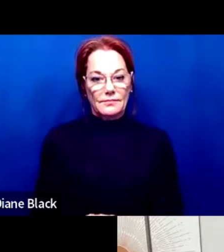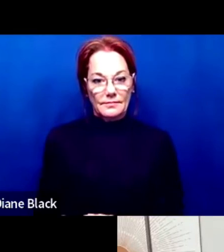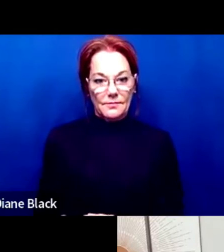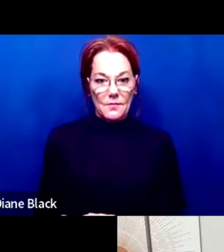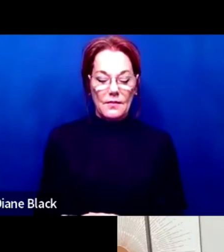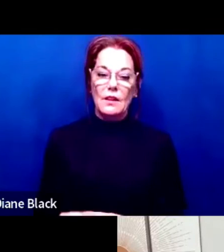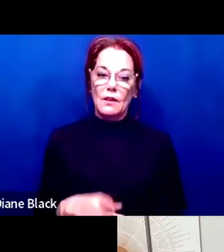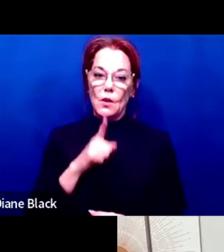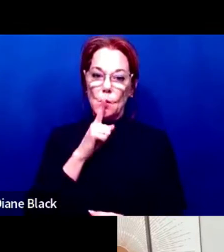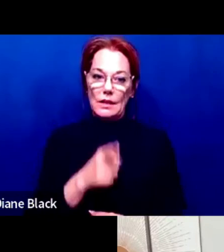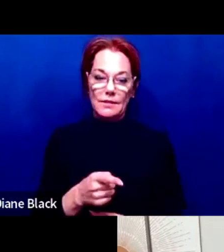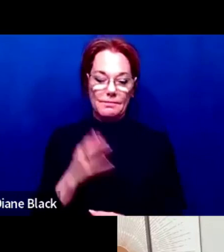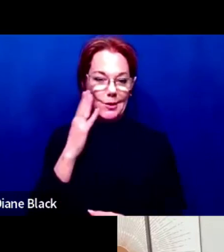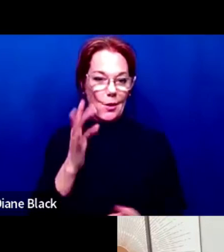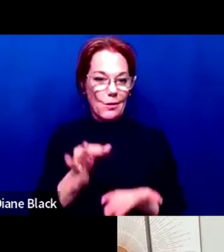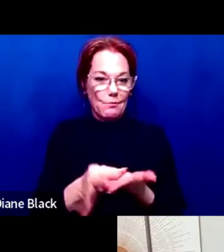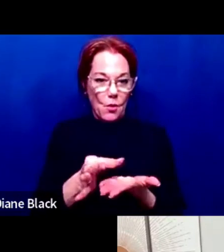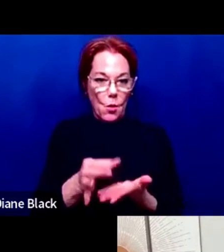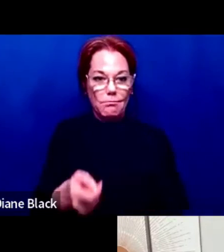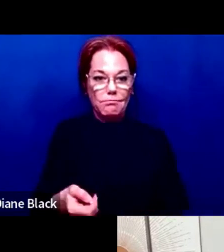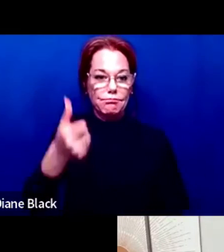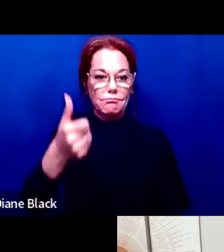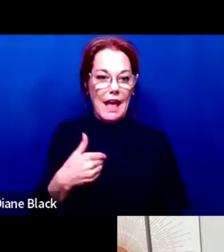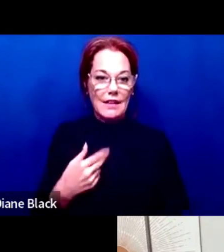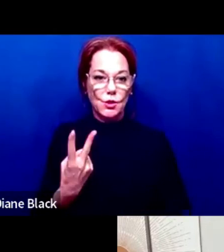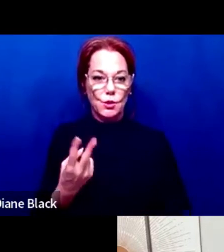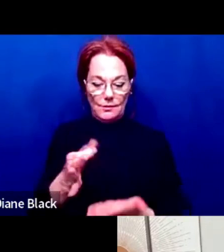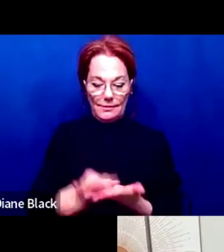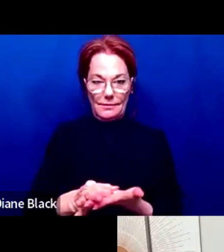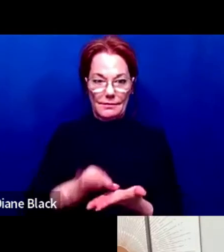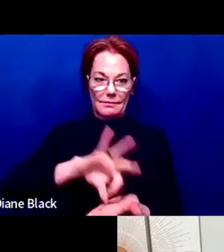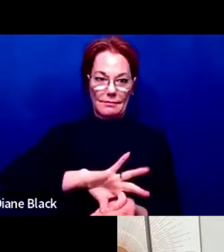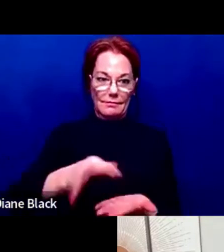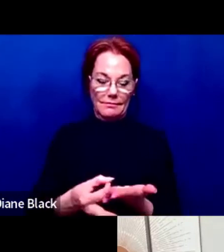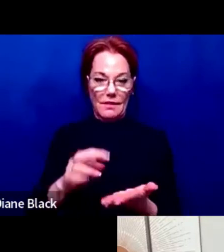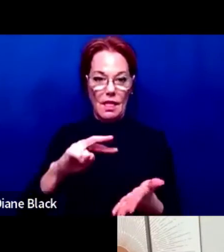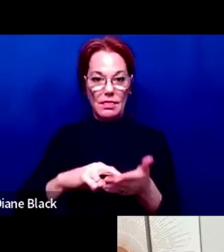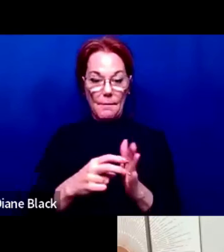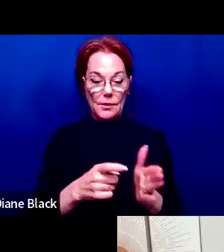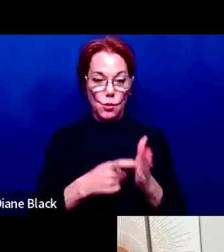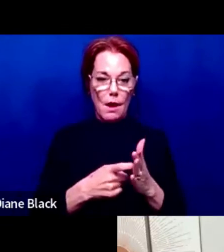sides to the coin. So you have to have empathy on both sides. I